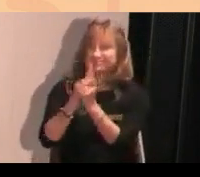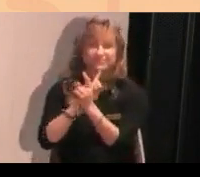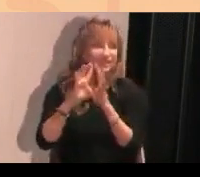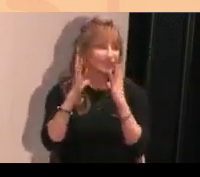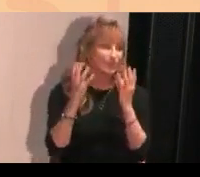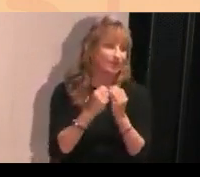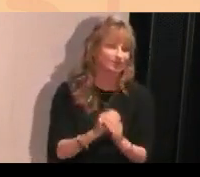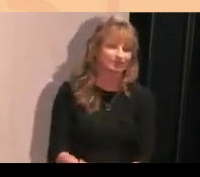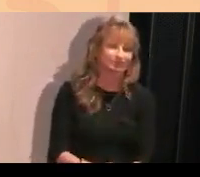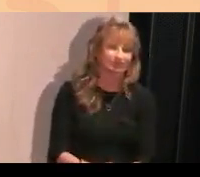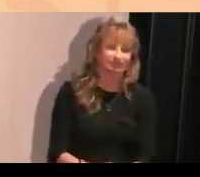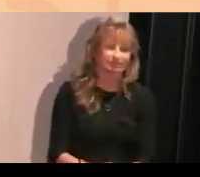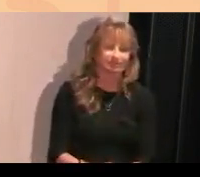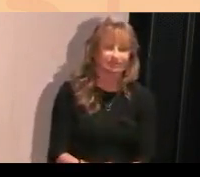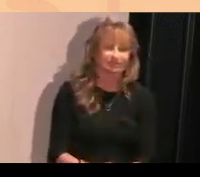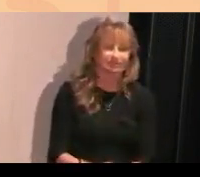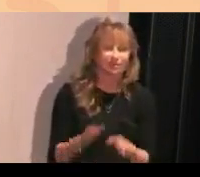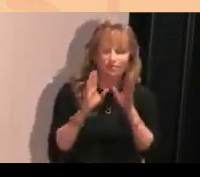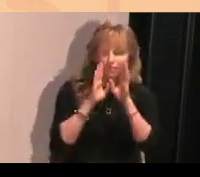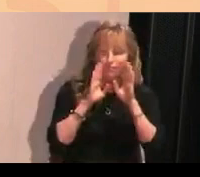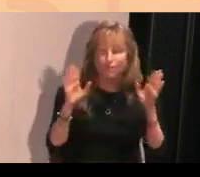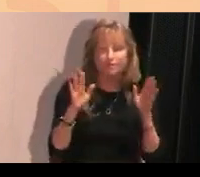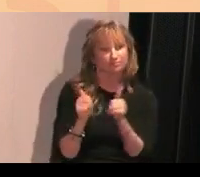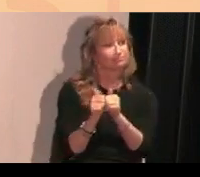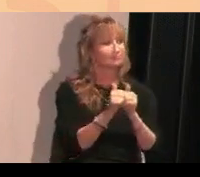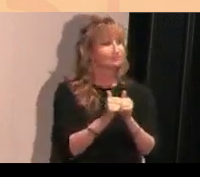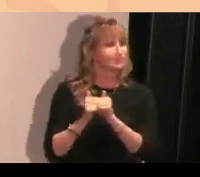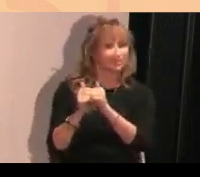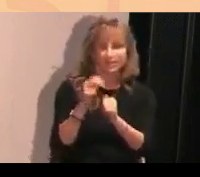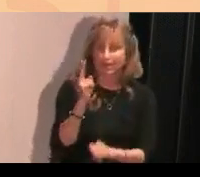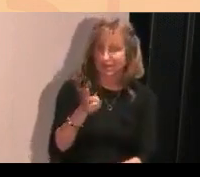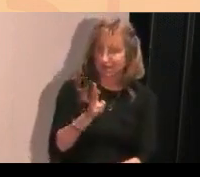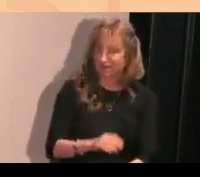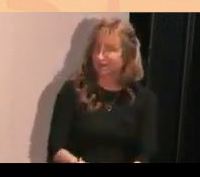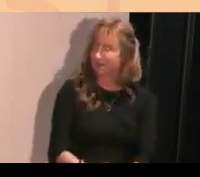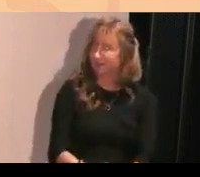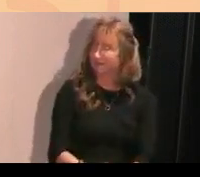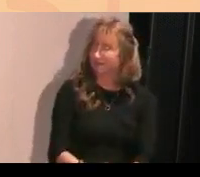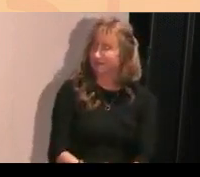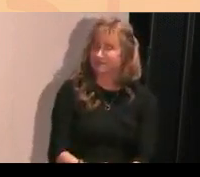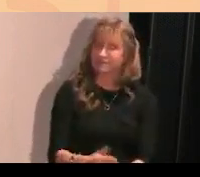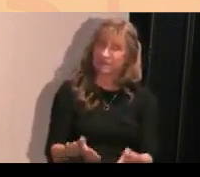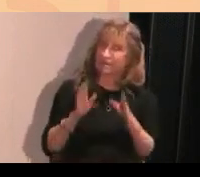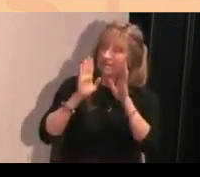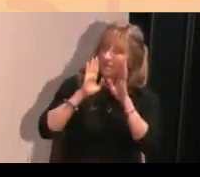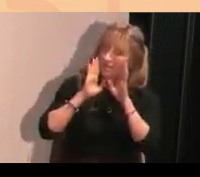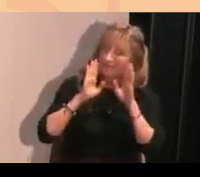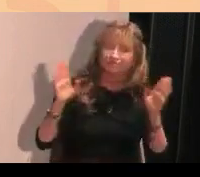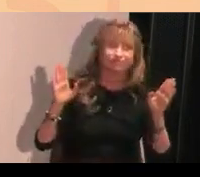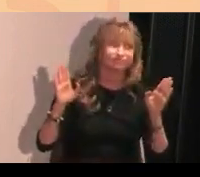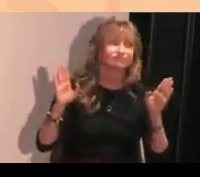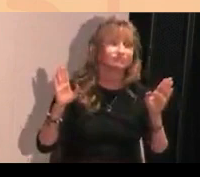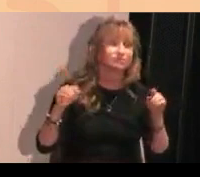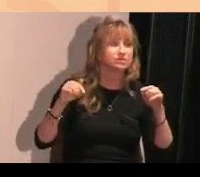how lovely is it to be together again and how lovely it is to get all fired up